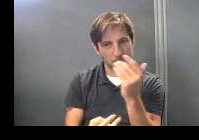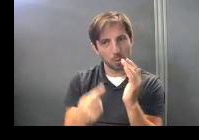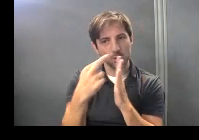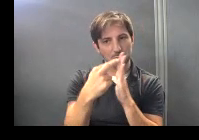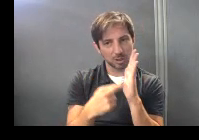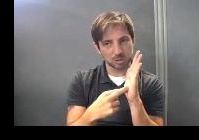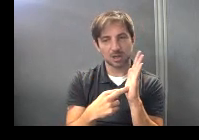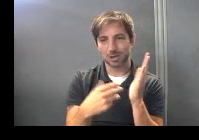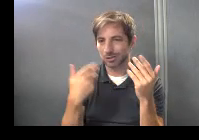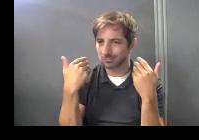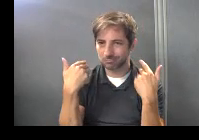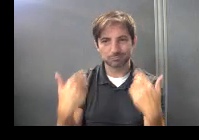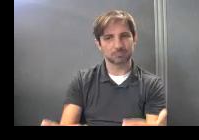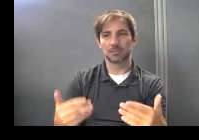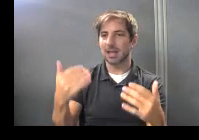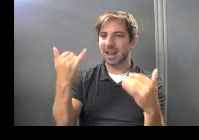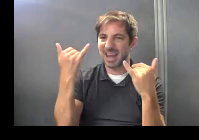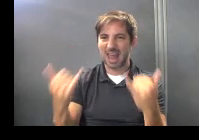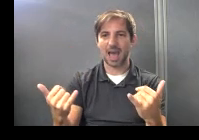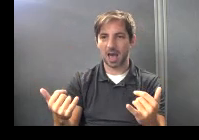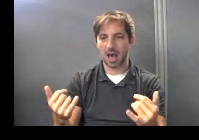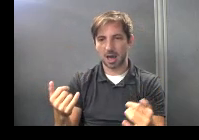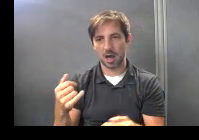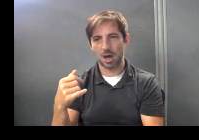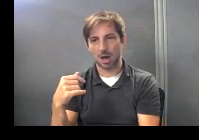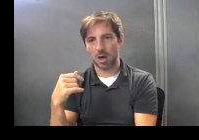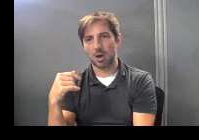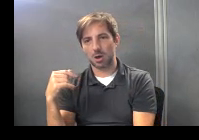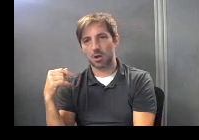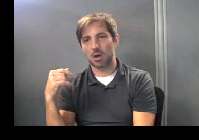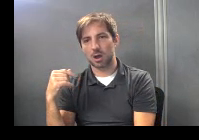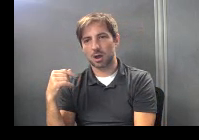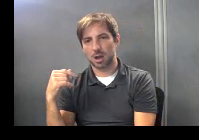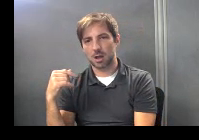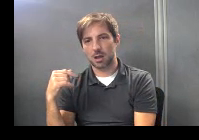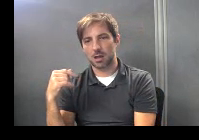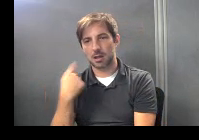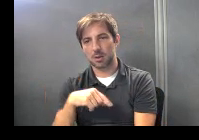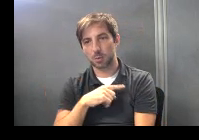DO THAT NOW. WE PROVIDE A LOT OF USEFUL INFORMATION ON